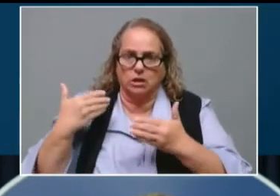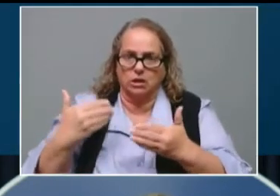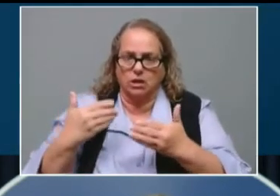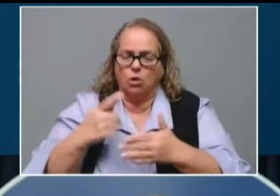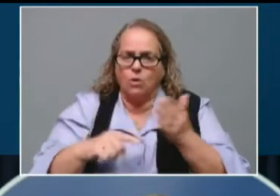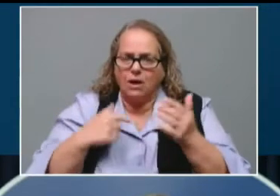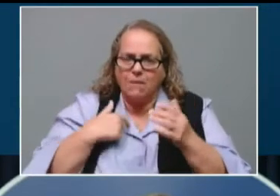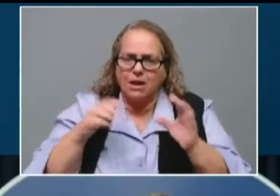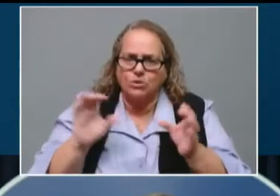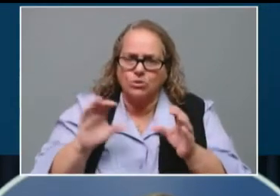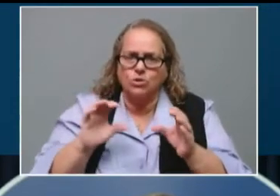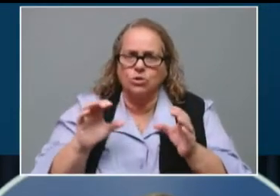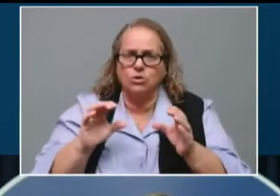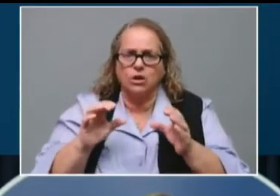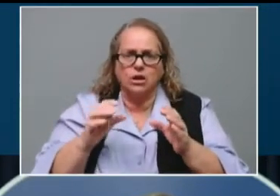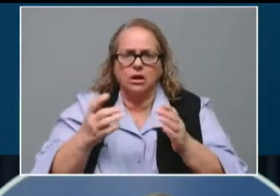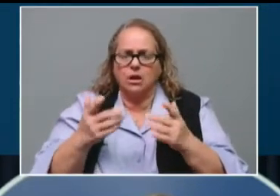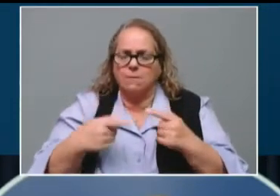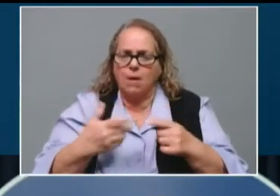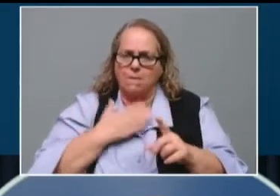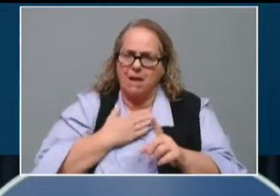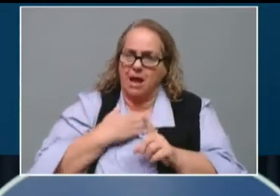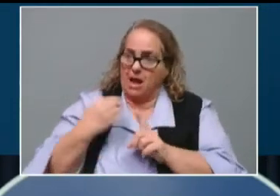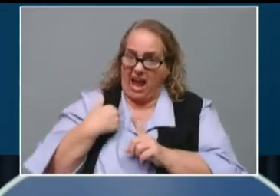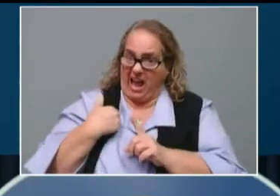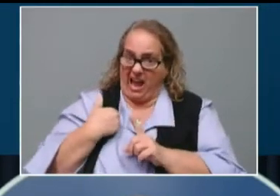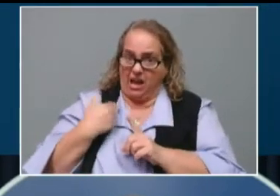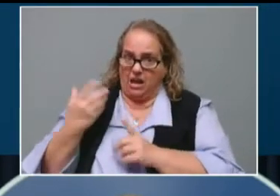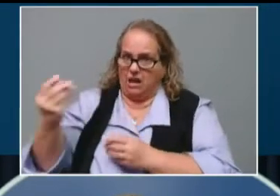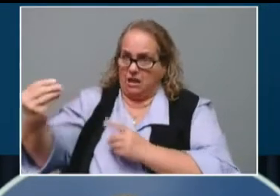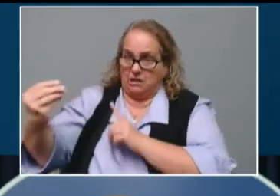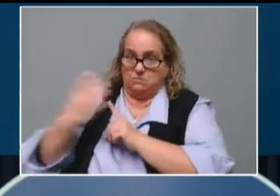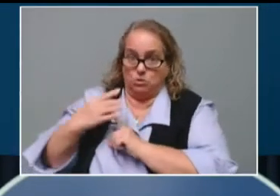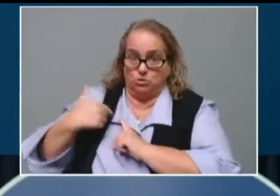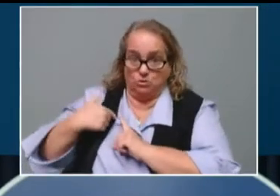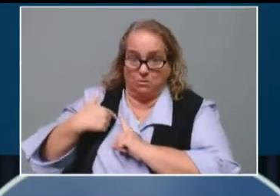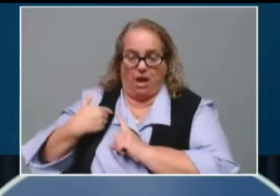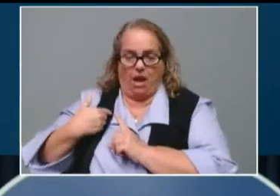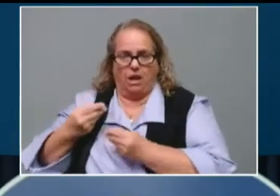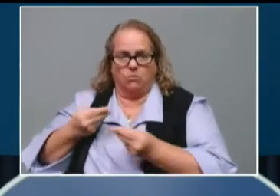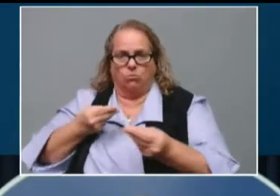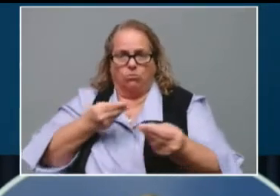about my exposure that I could bring home to her, worried about school,